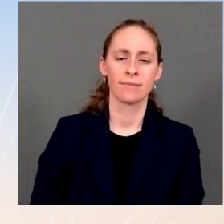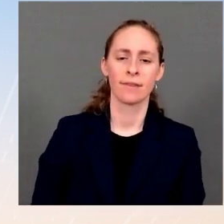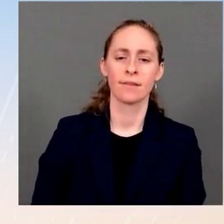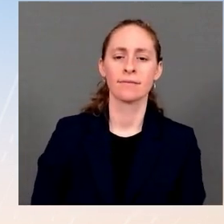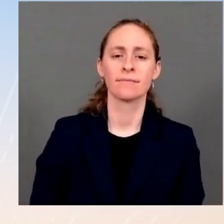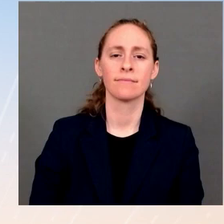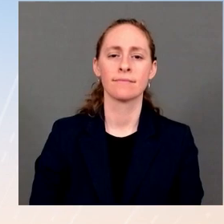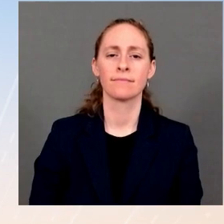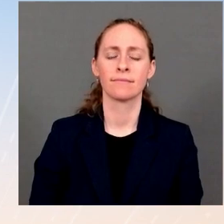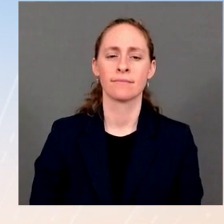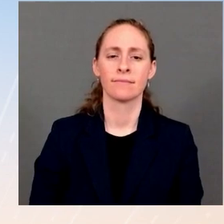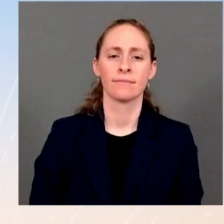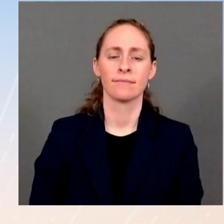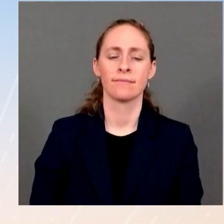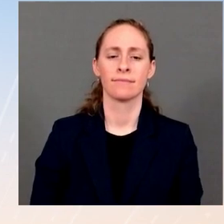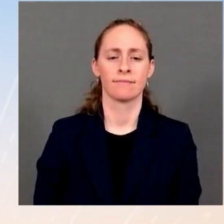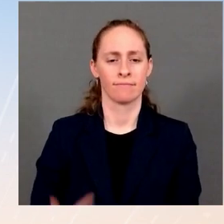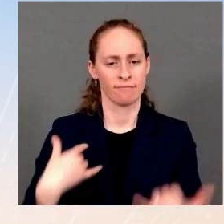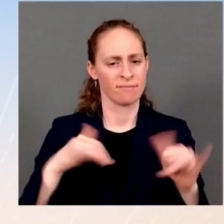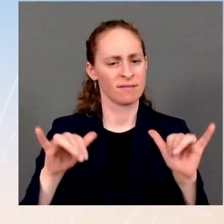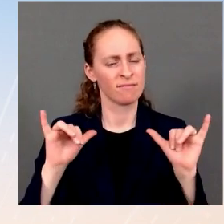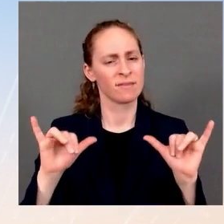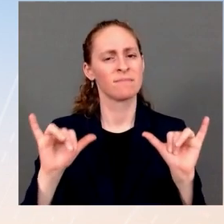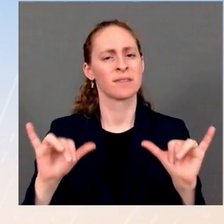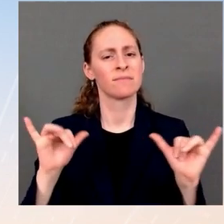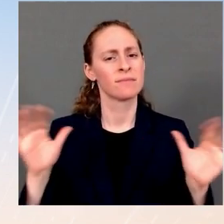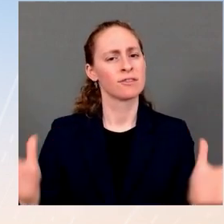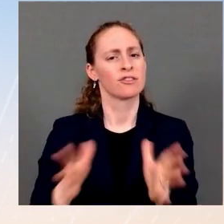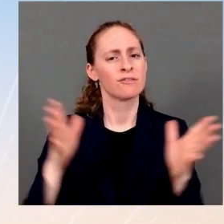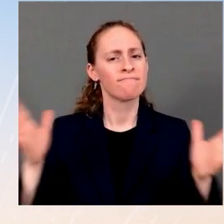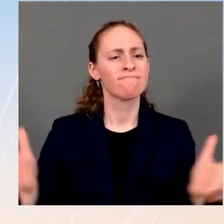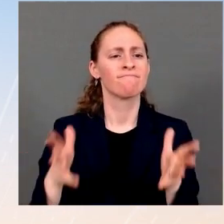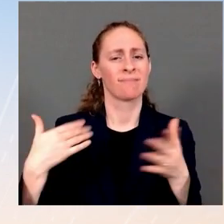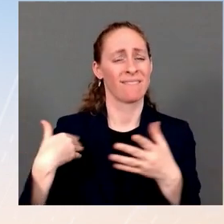the plan, the tools that work to get -- to get Americans vaccinated and boosted.